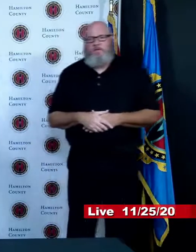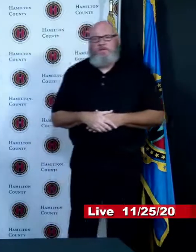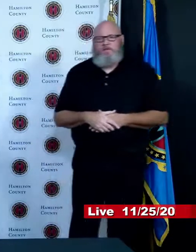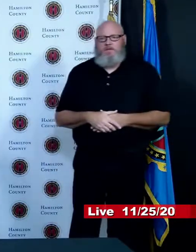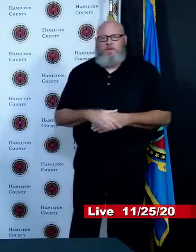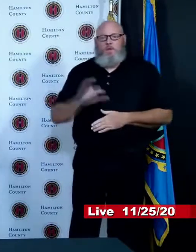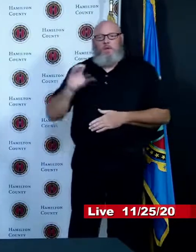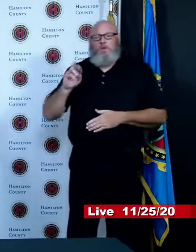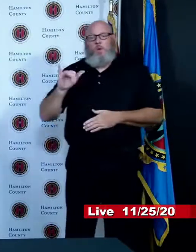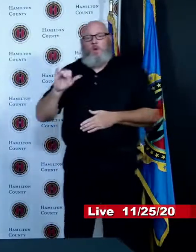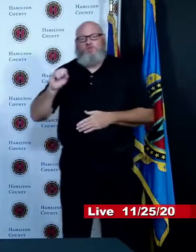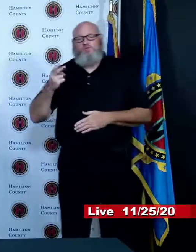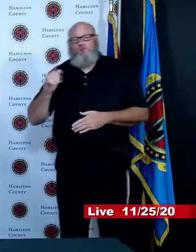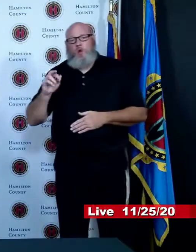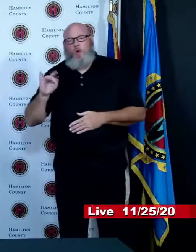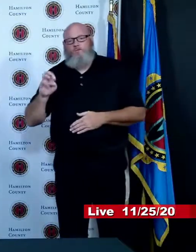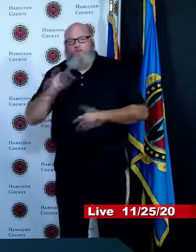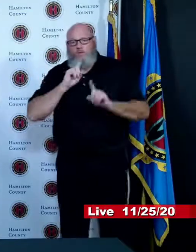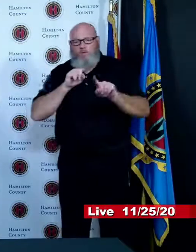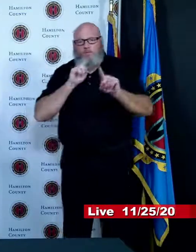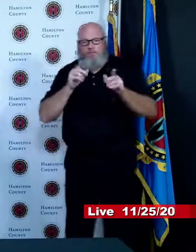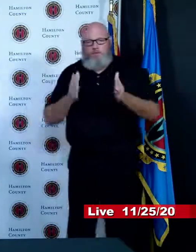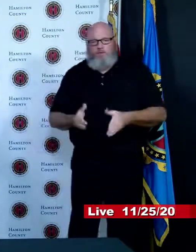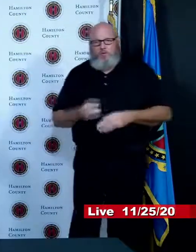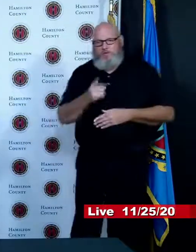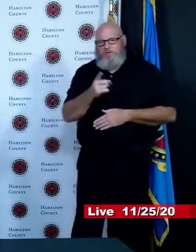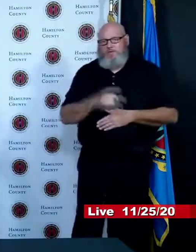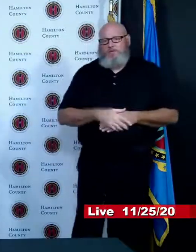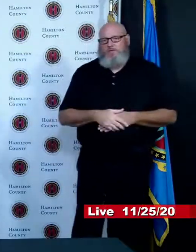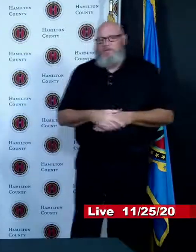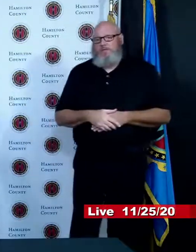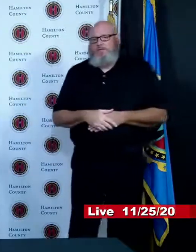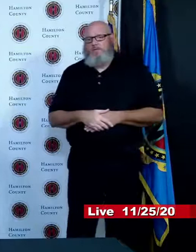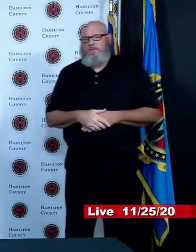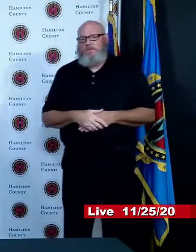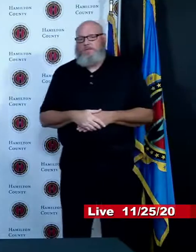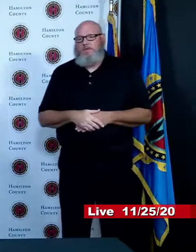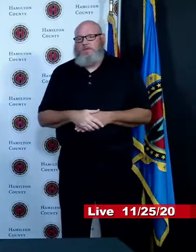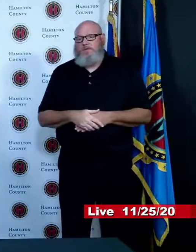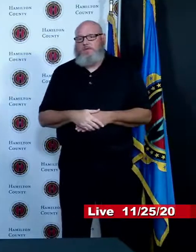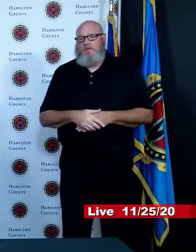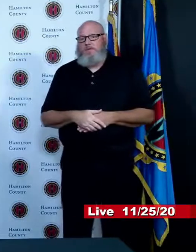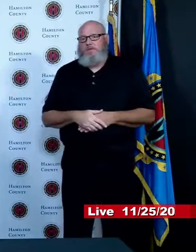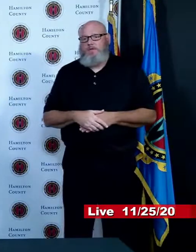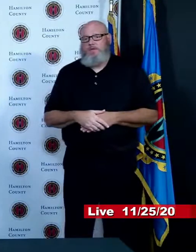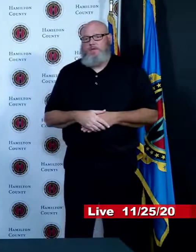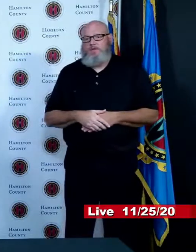good morning everyone thanks for having me I just want to ask Greg real quick with